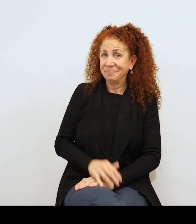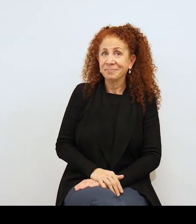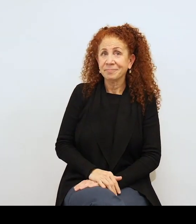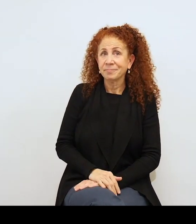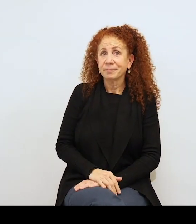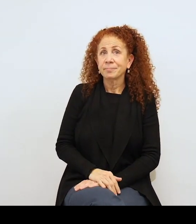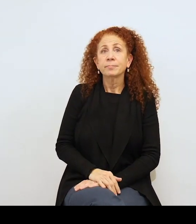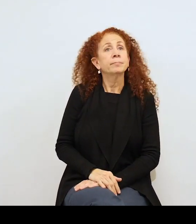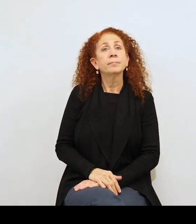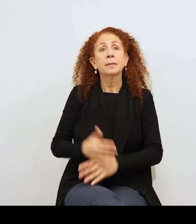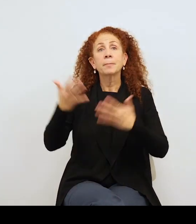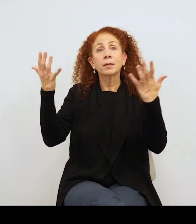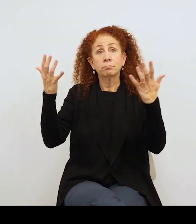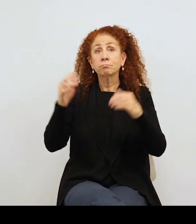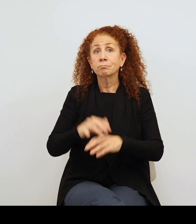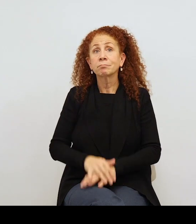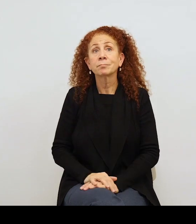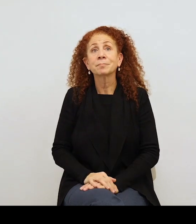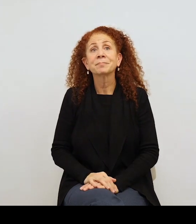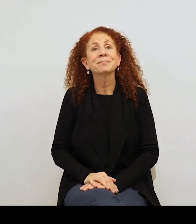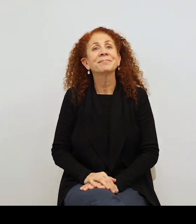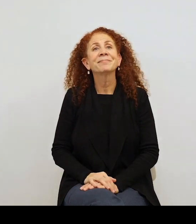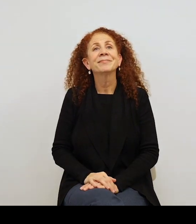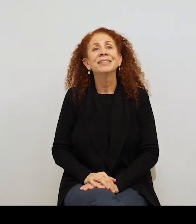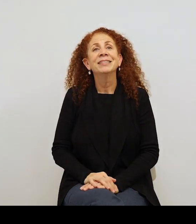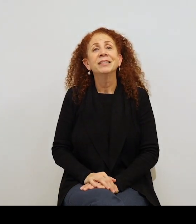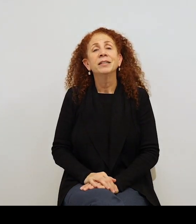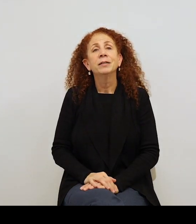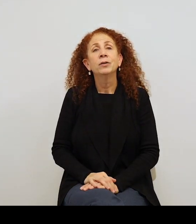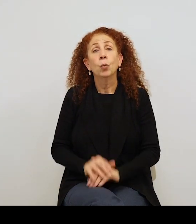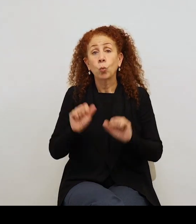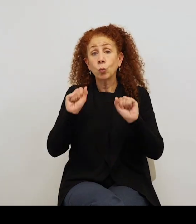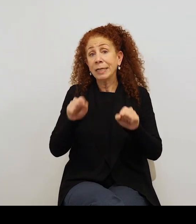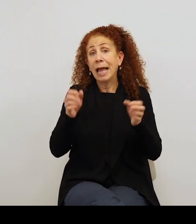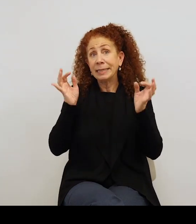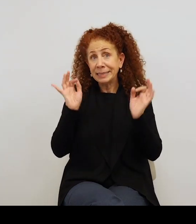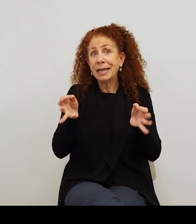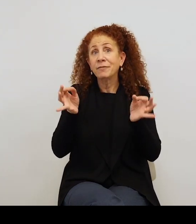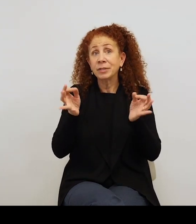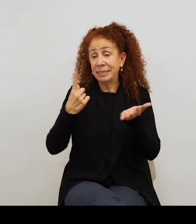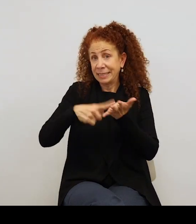But we can definitely discuss it too,